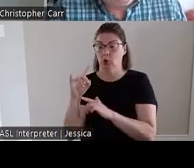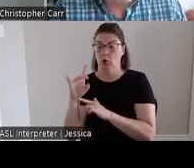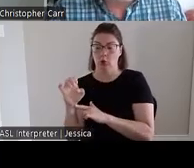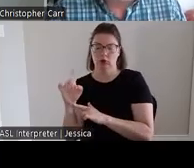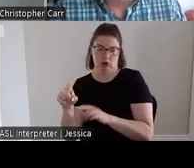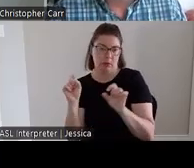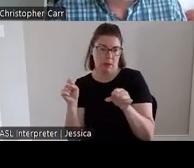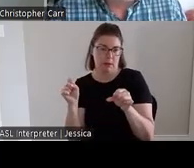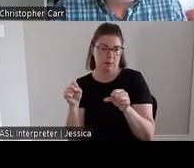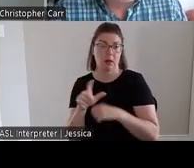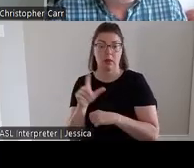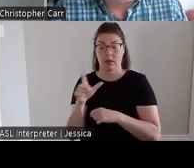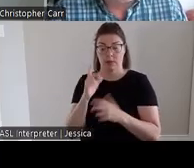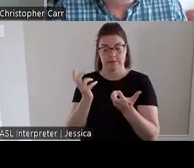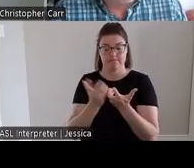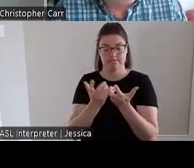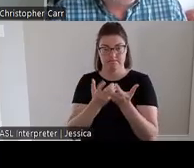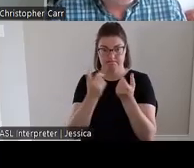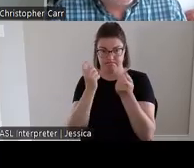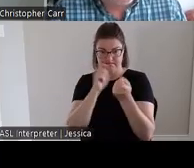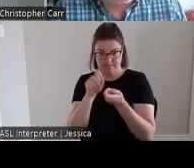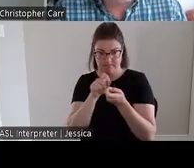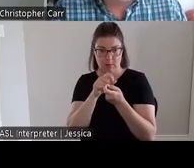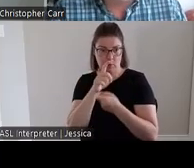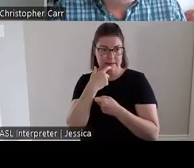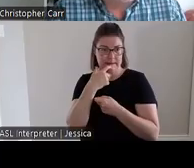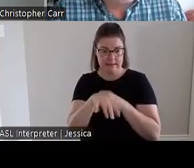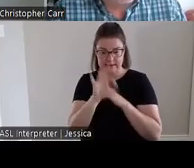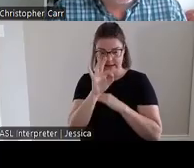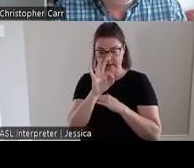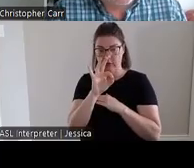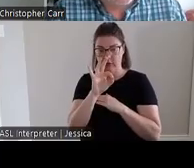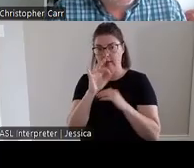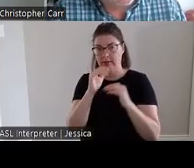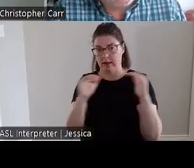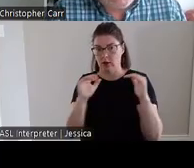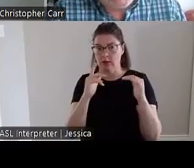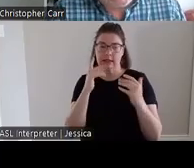Libraries that can customize their discovery layers may also wish to consider some of the recommendations